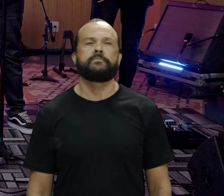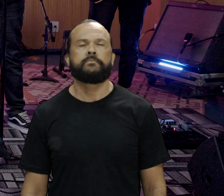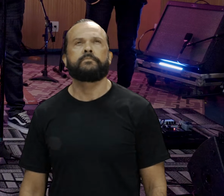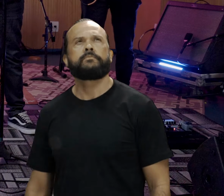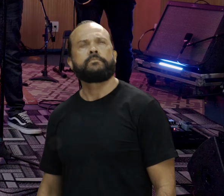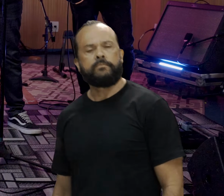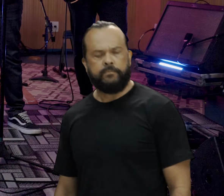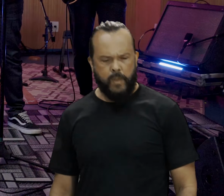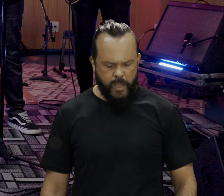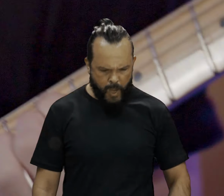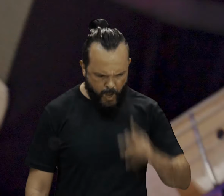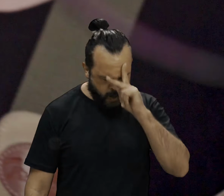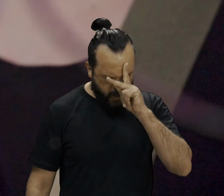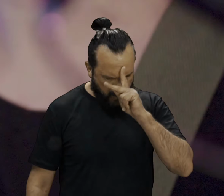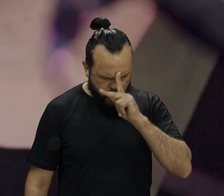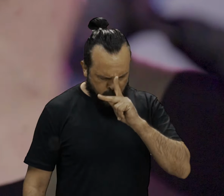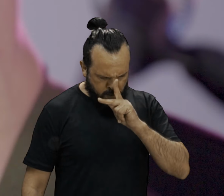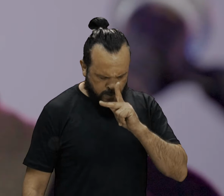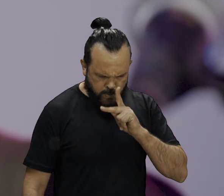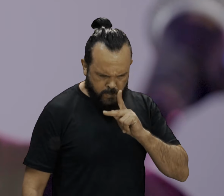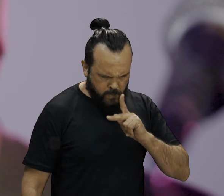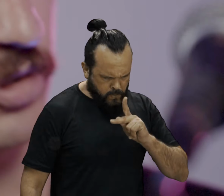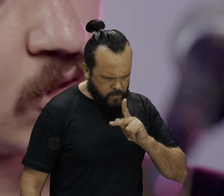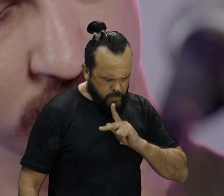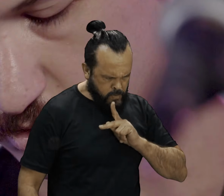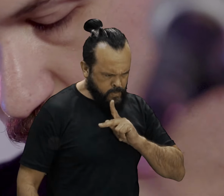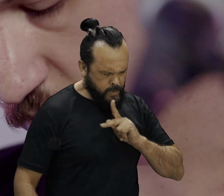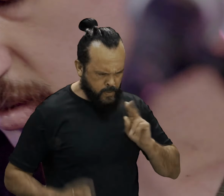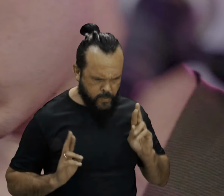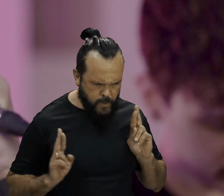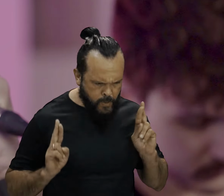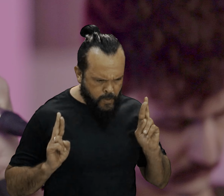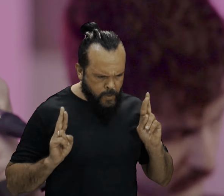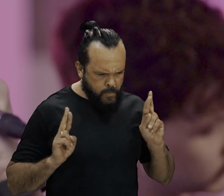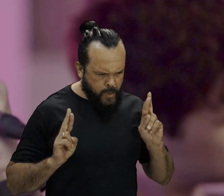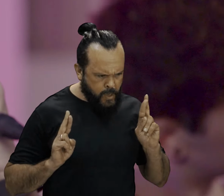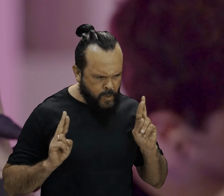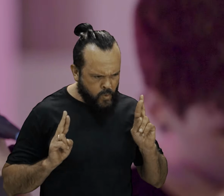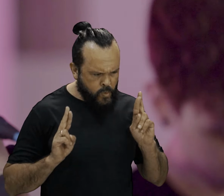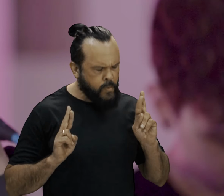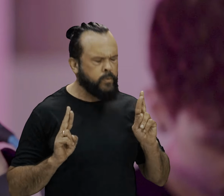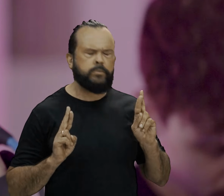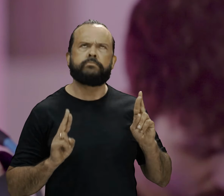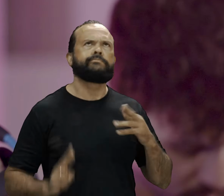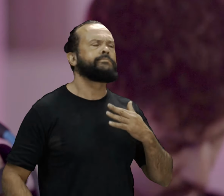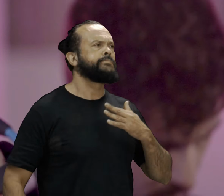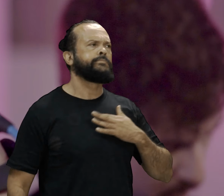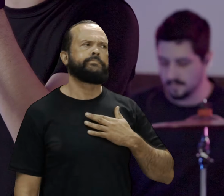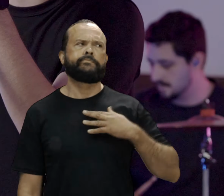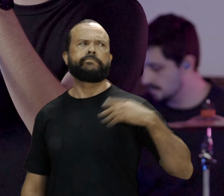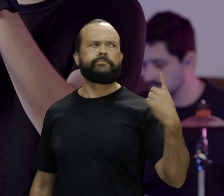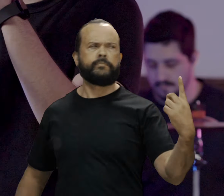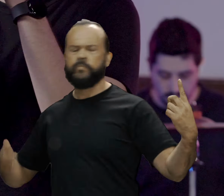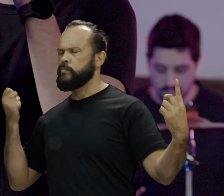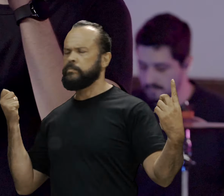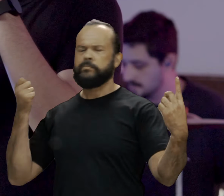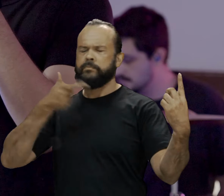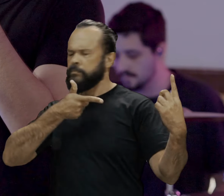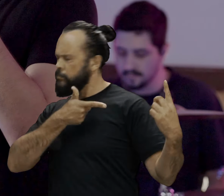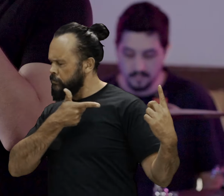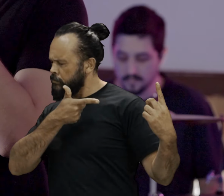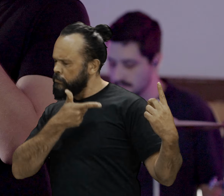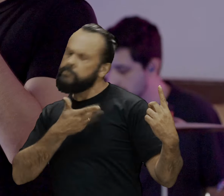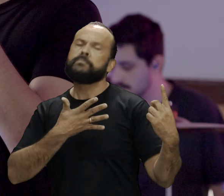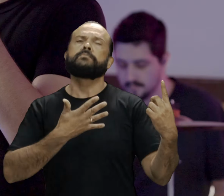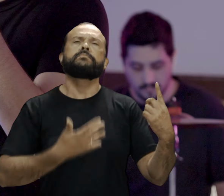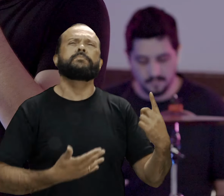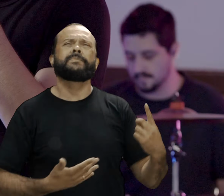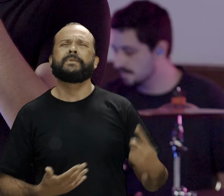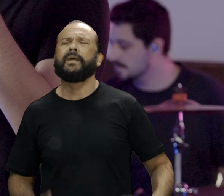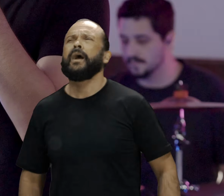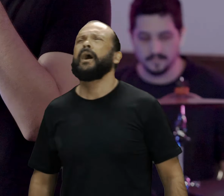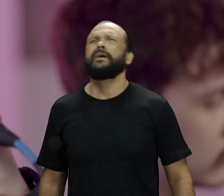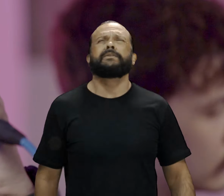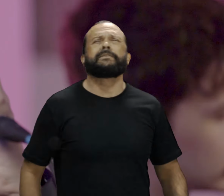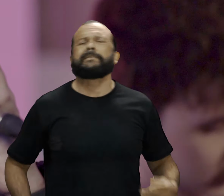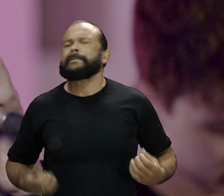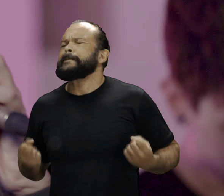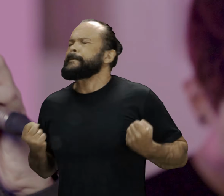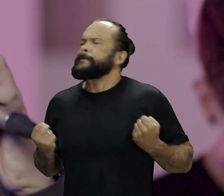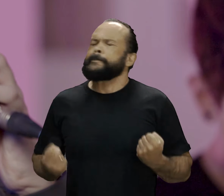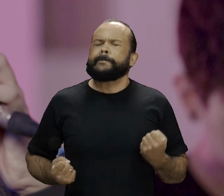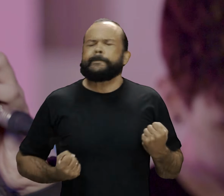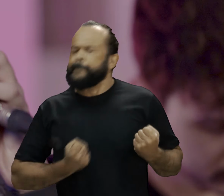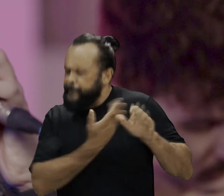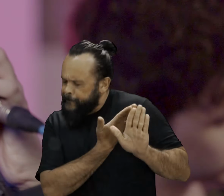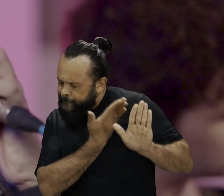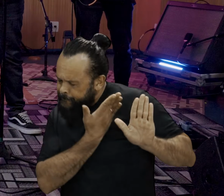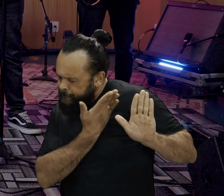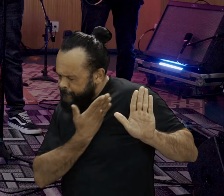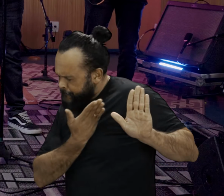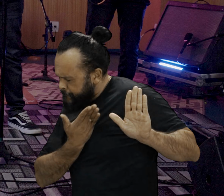The weight pulls me away Withdraw me here inside